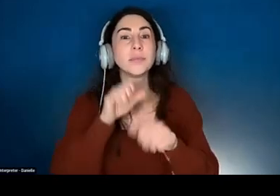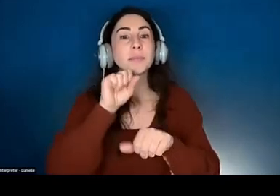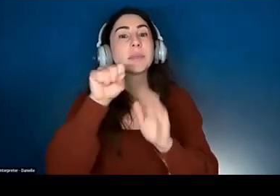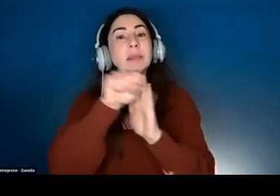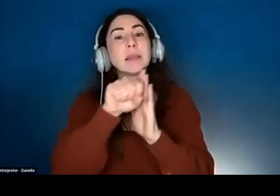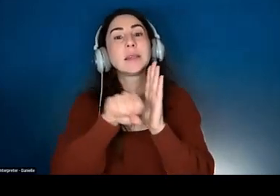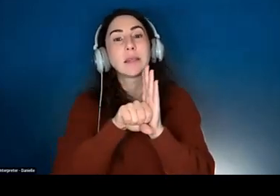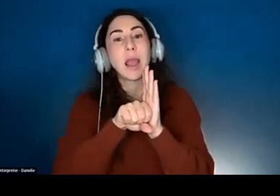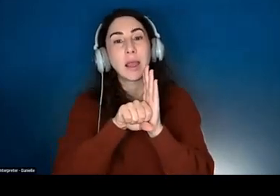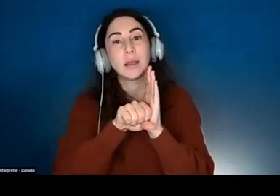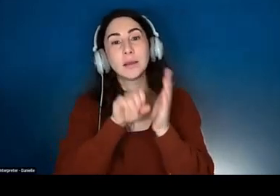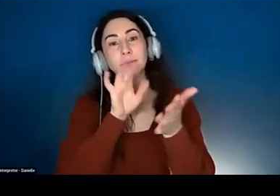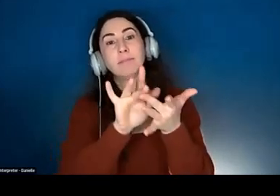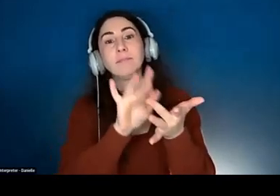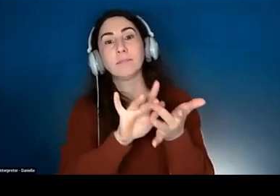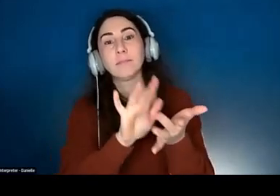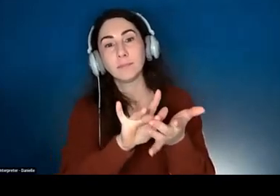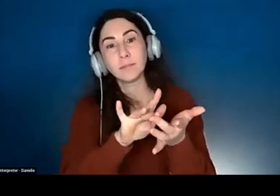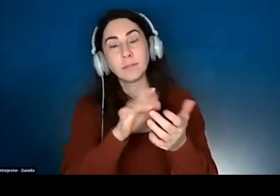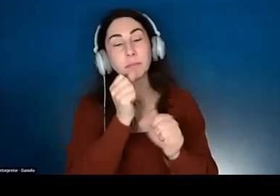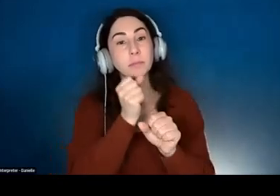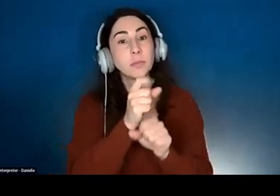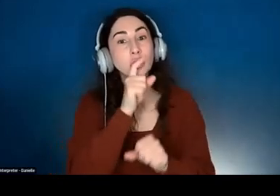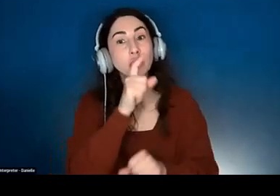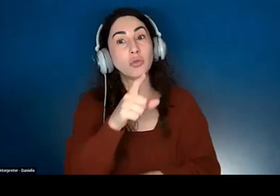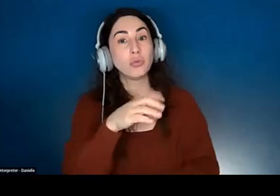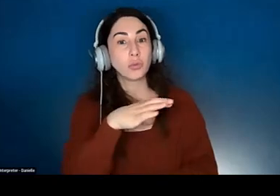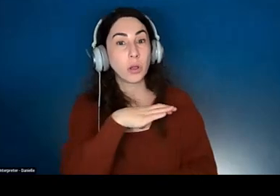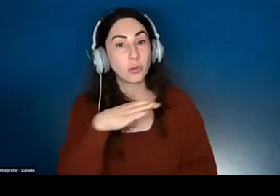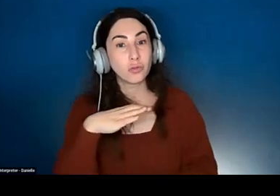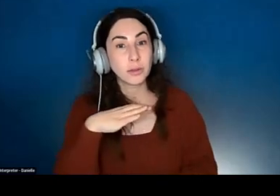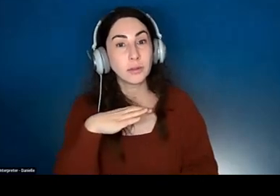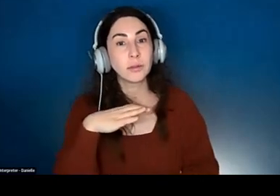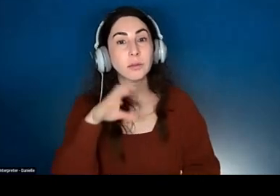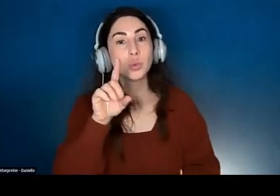making sure that members of Congress understand the